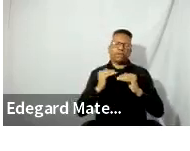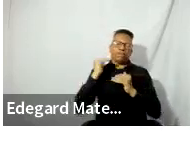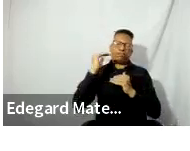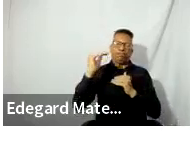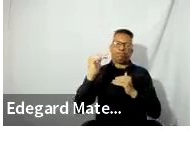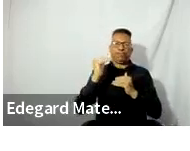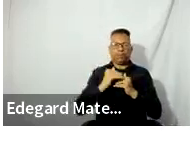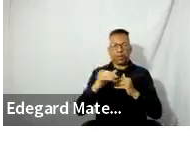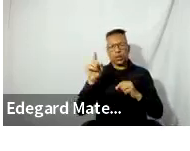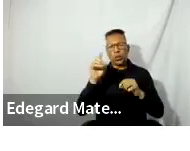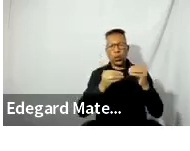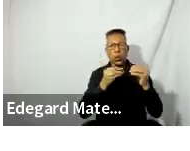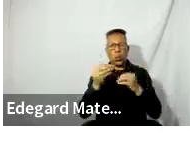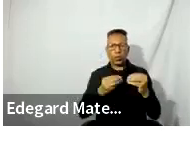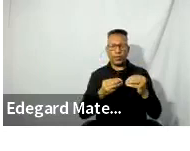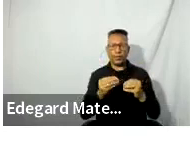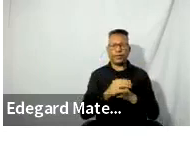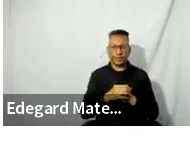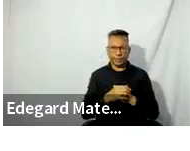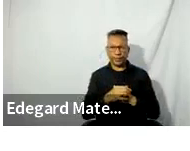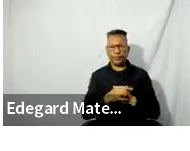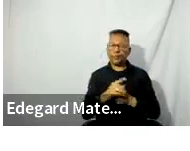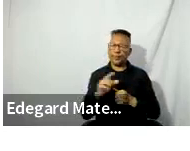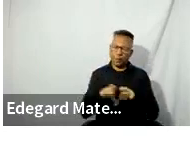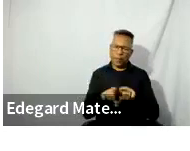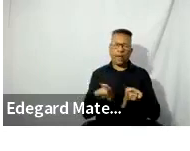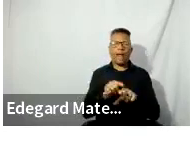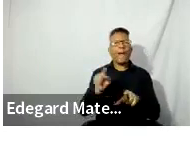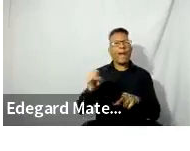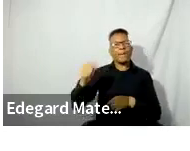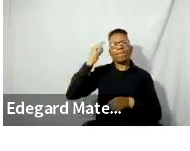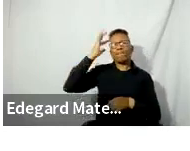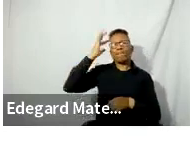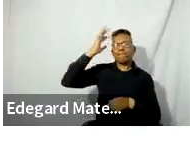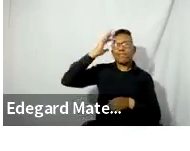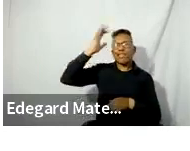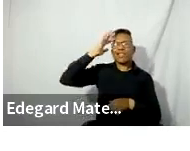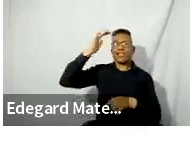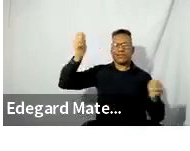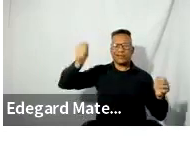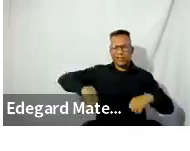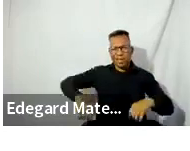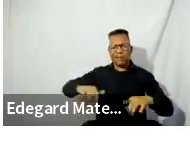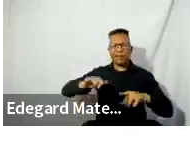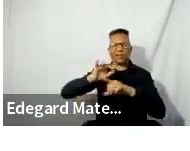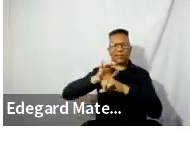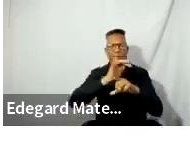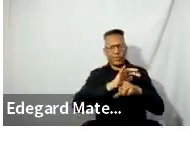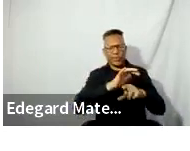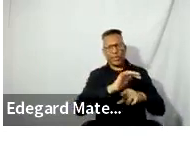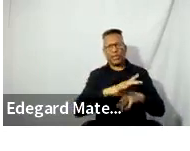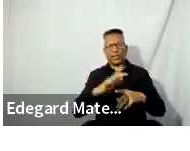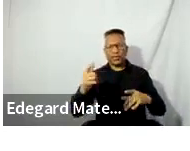of of behavior behavior in capacity able able to able to act able to act independently, voluntarily.